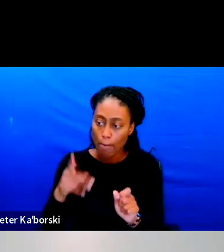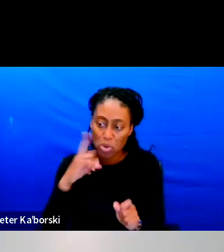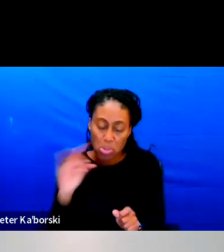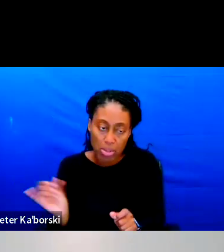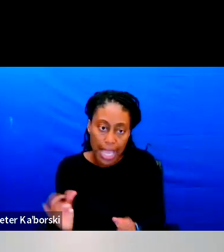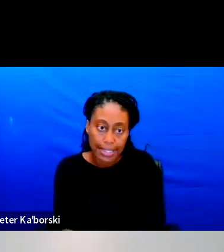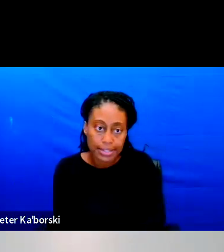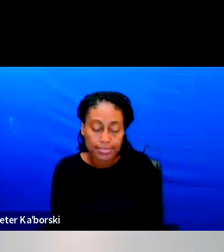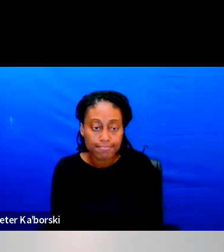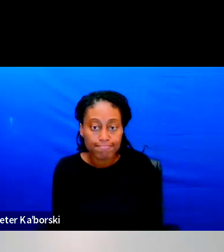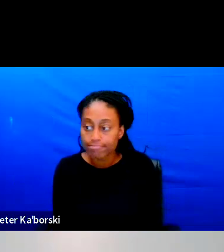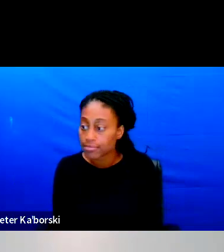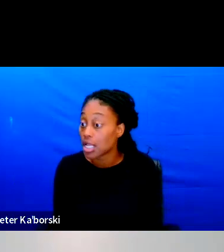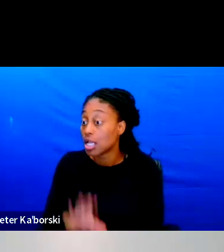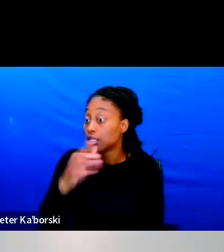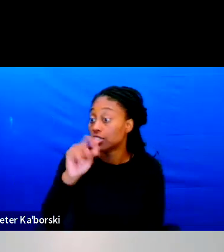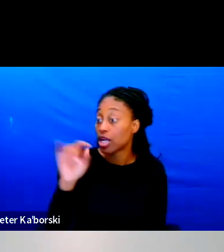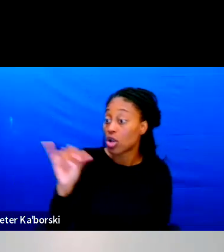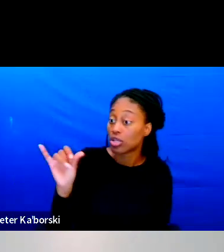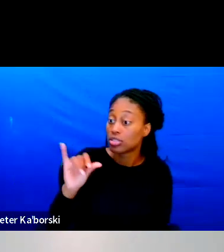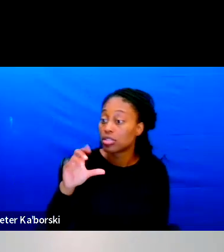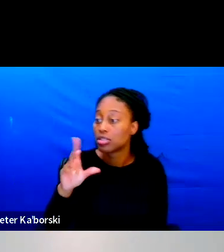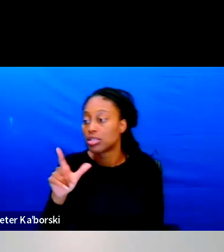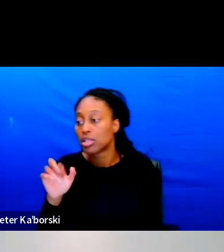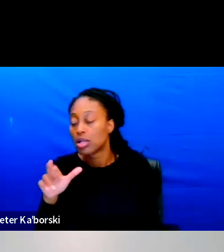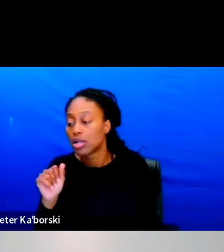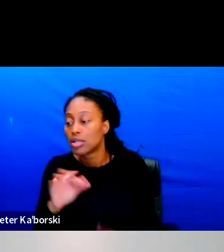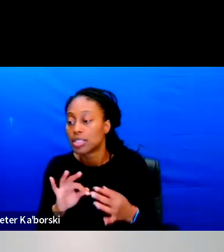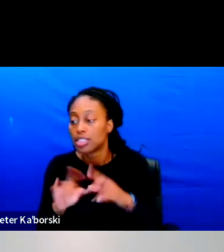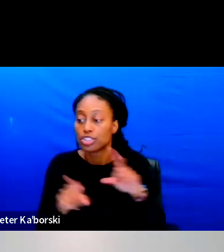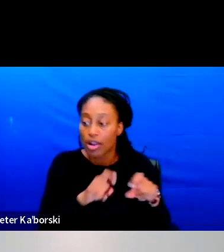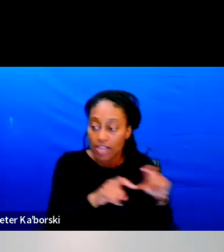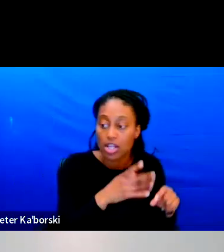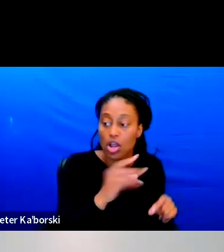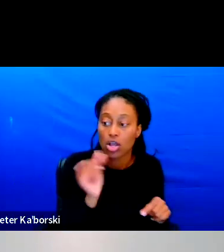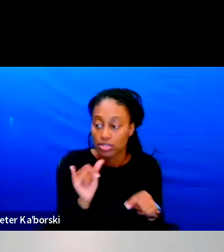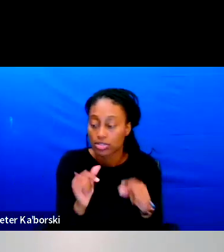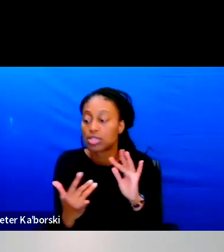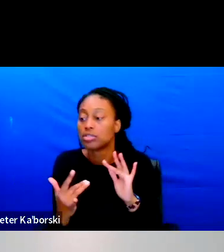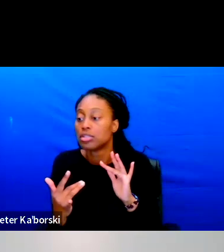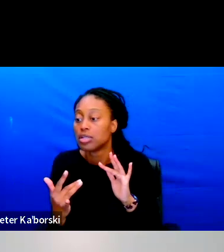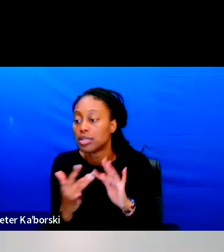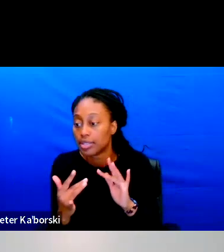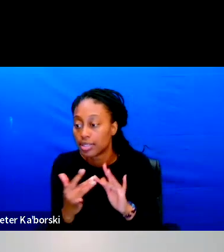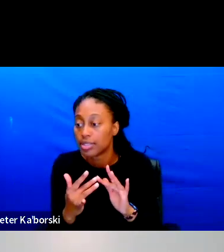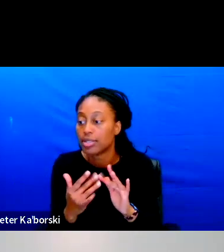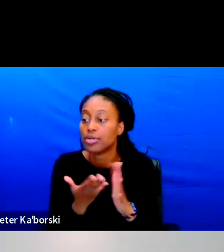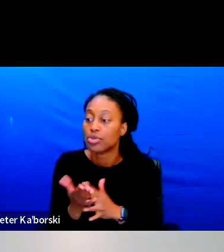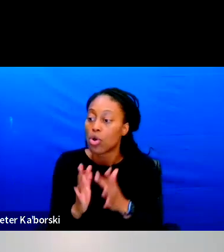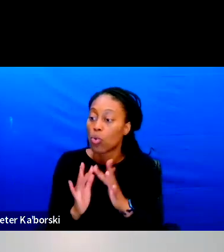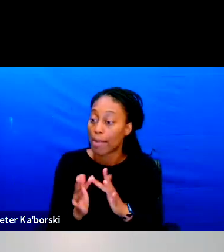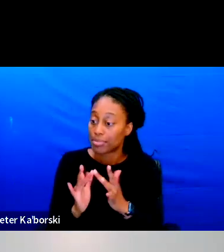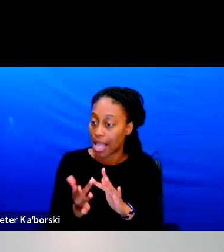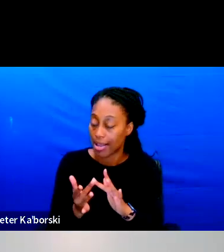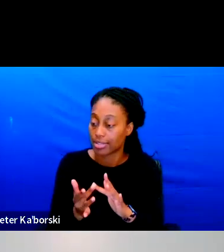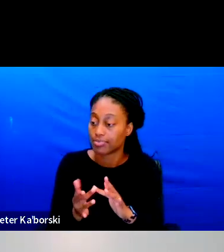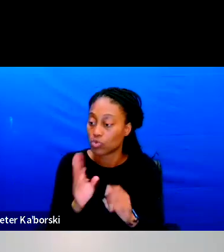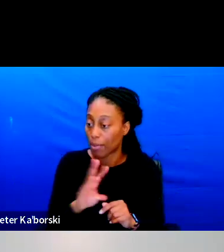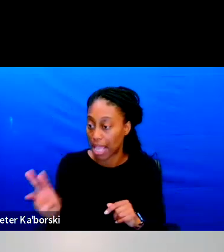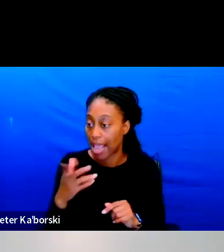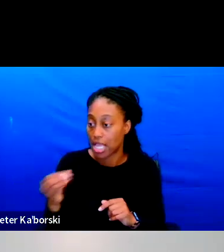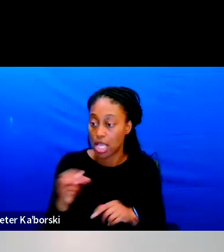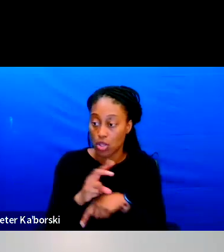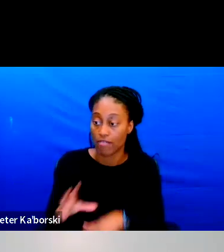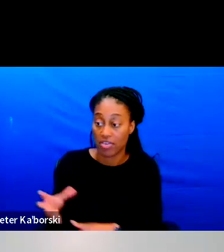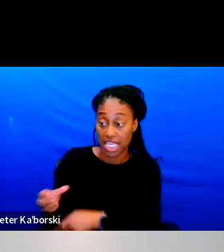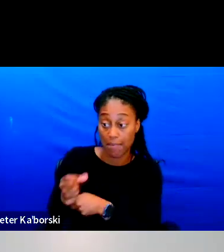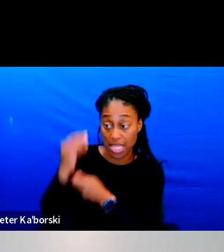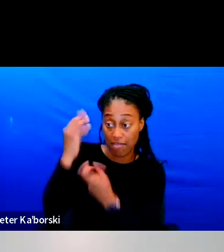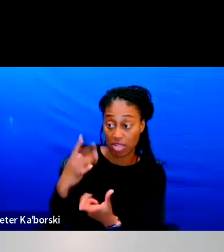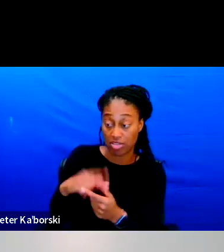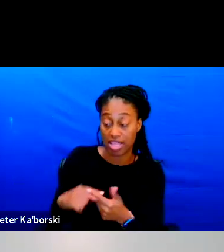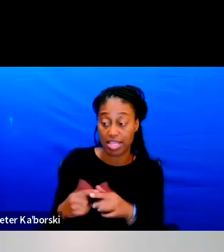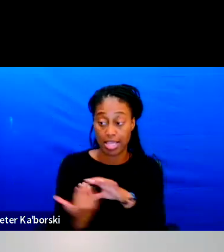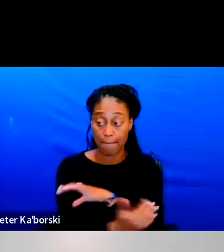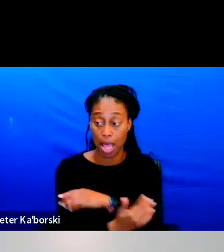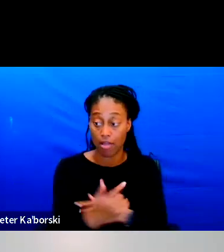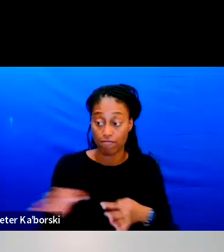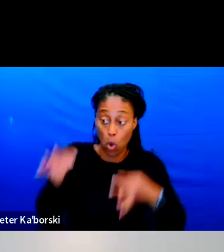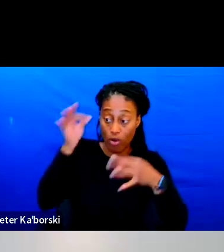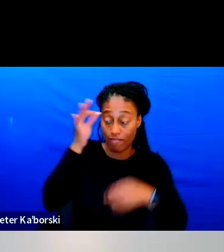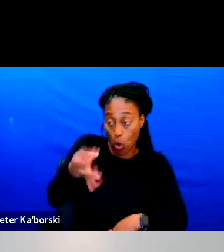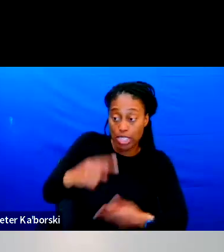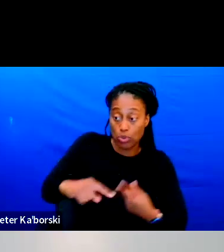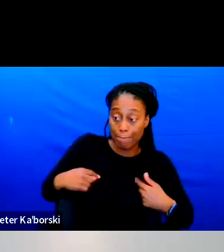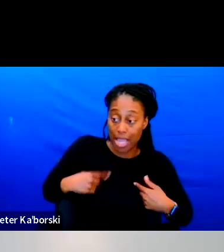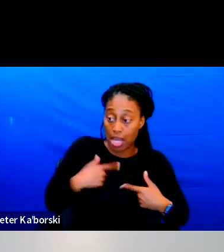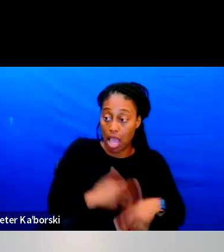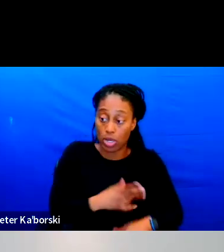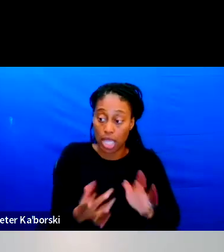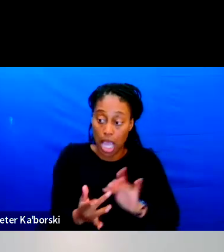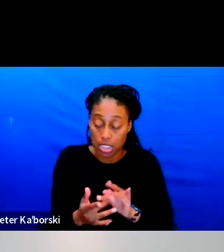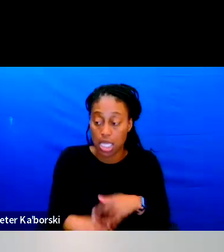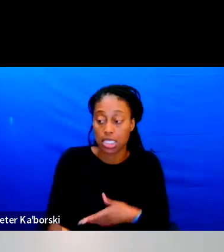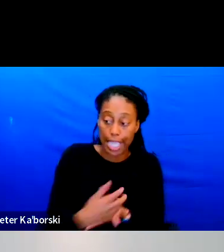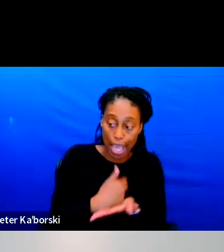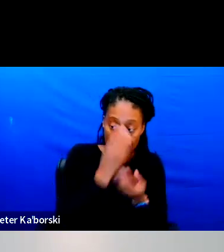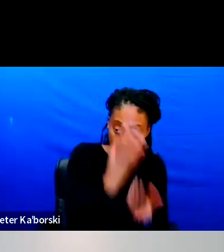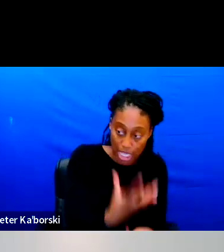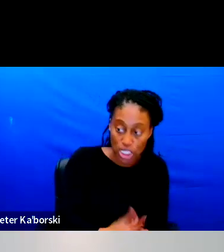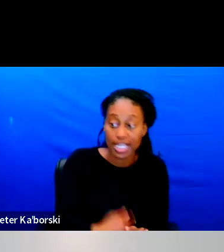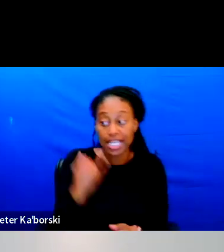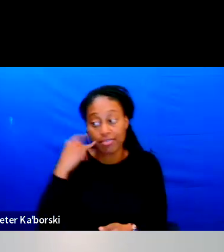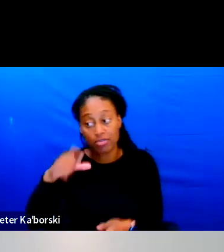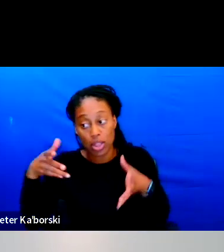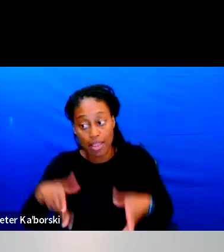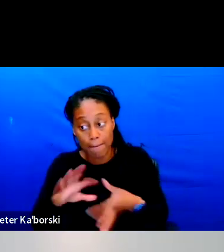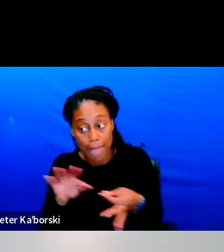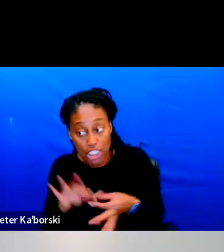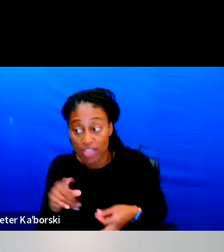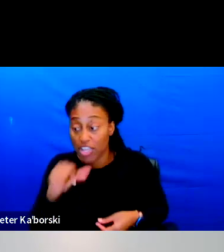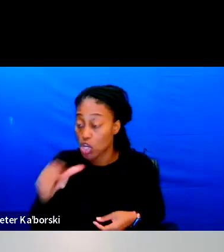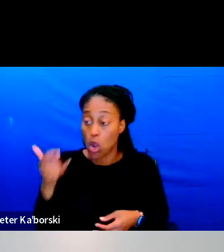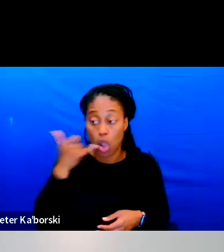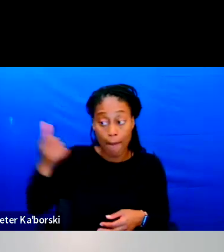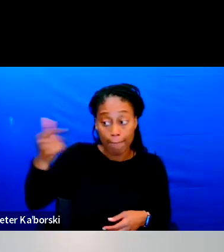Adam Ayers w/ APRIL: Couple in the in the chat box, Laura Kirkland said, we do surveys as well. We're also contract or contacted through our website, and my supervisor sends me that info in an email, and I then contact them and gather their info if I have to leave message and they don't return my call within a few days.